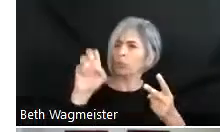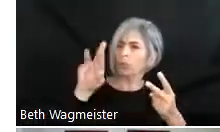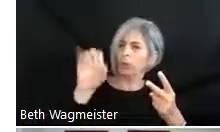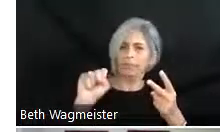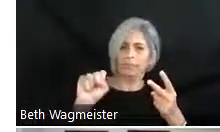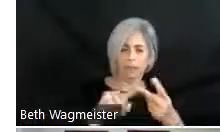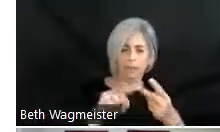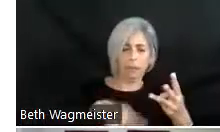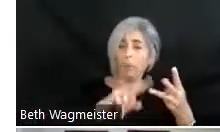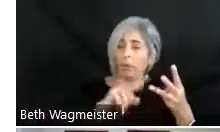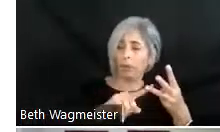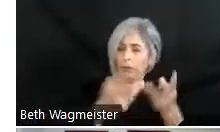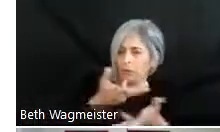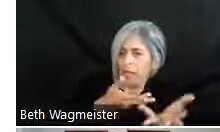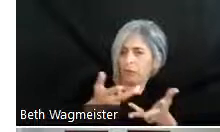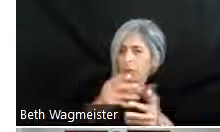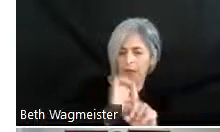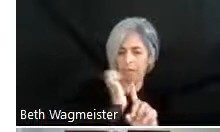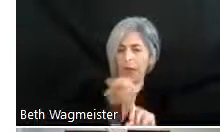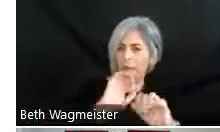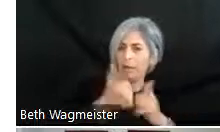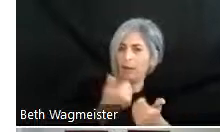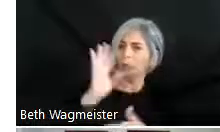is your engagement, the environment around how you're going to speak about something.